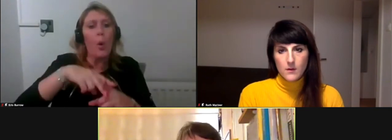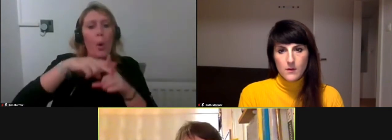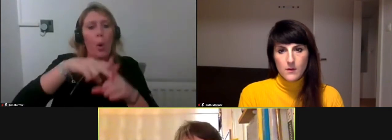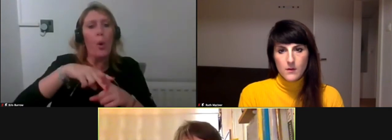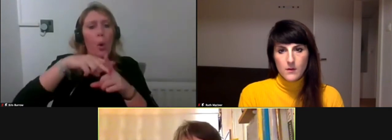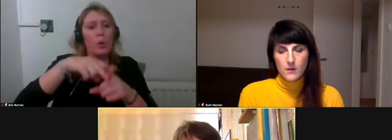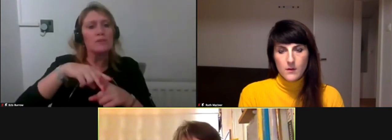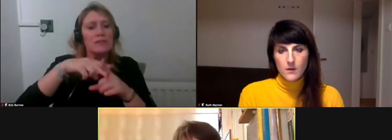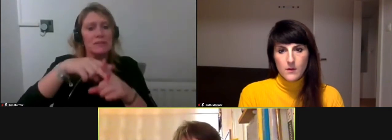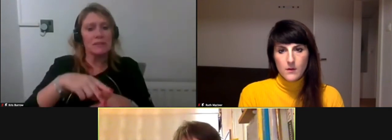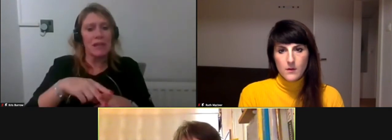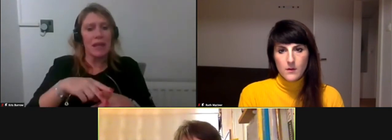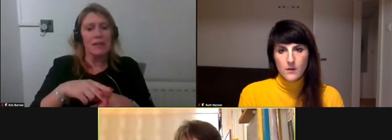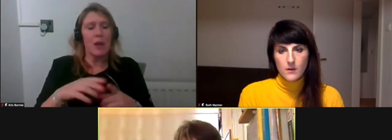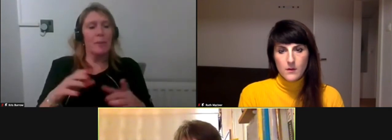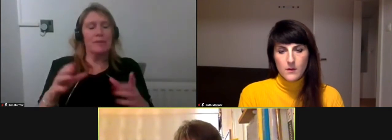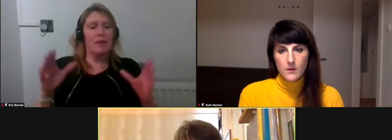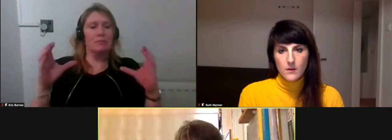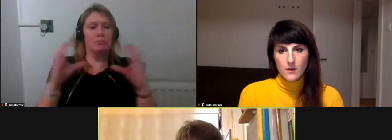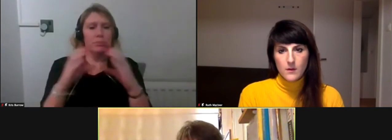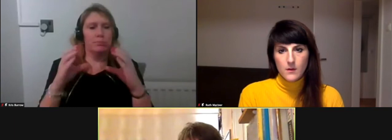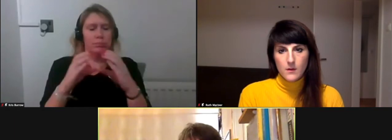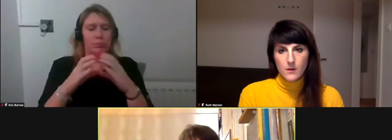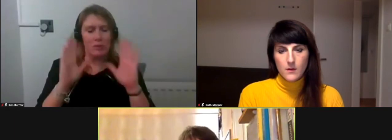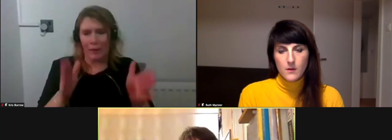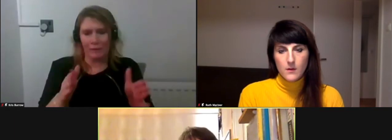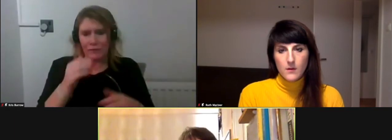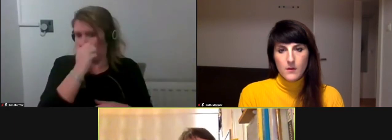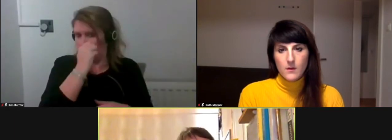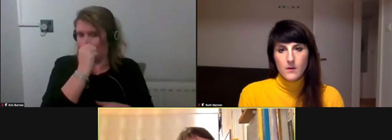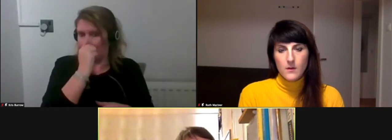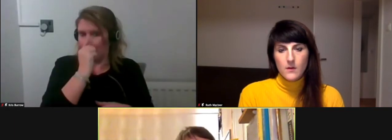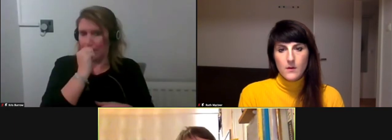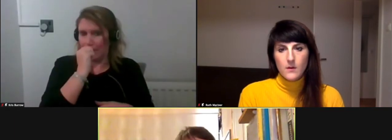clatter them together like that, thank you Monty Python, we actually use them on the